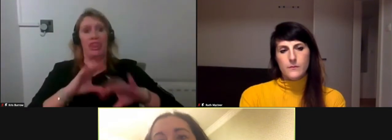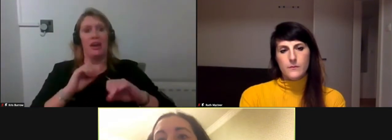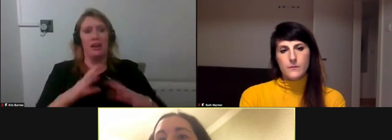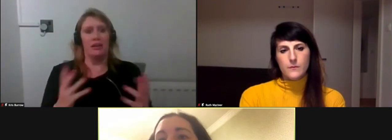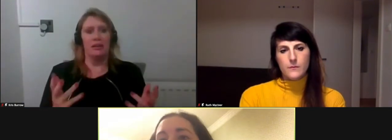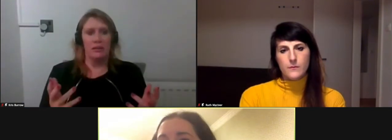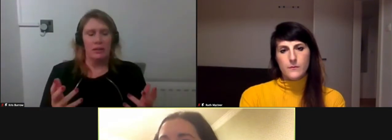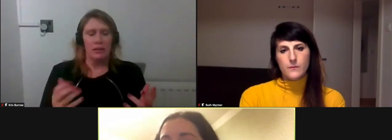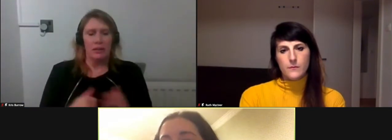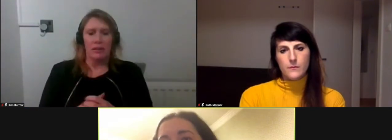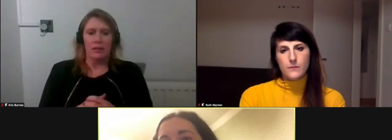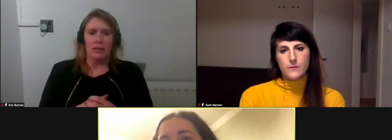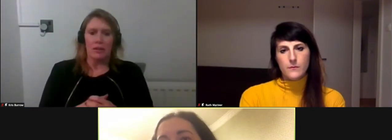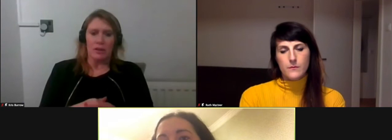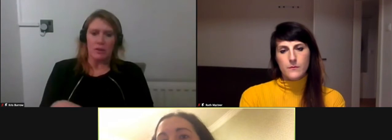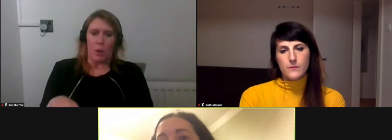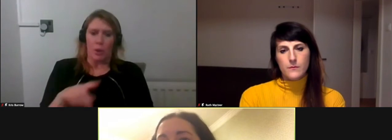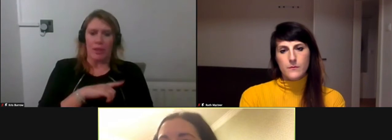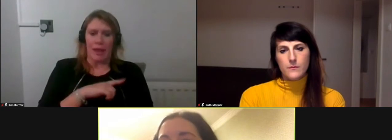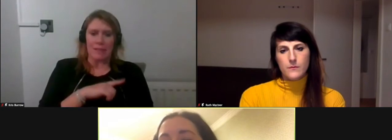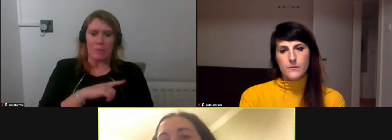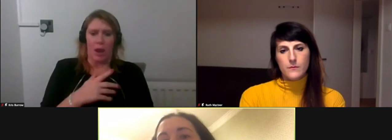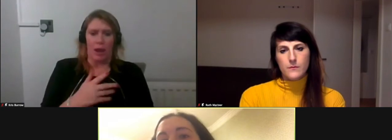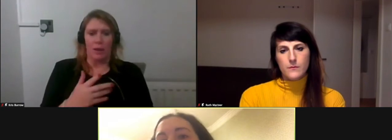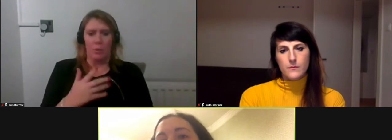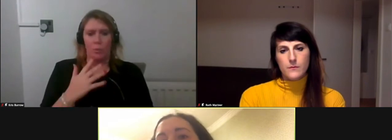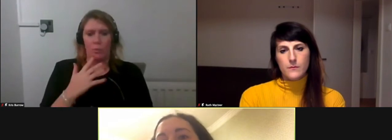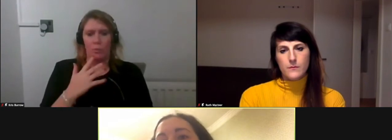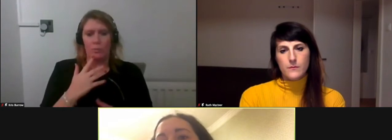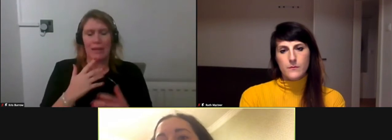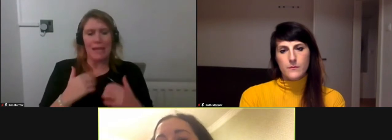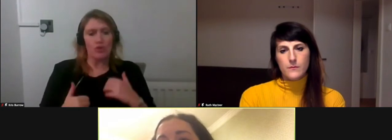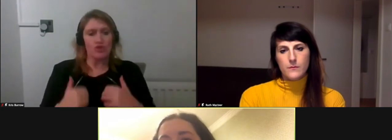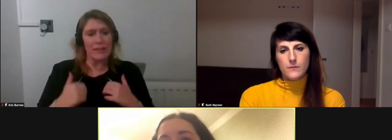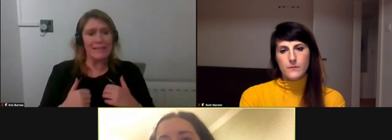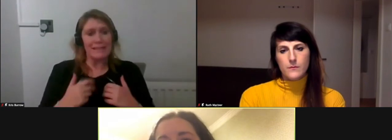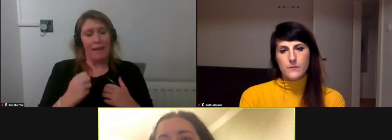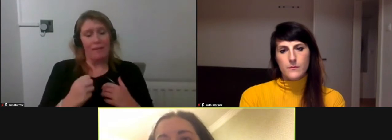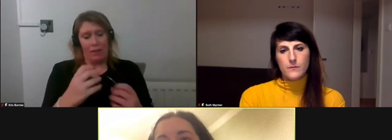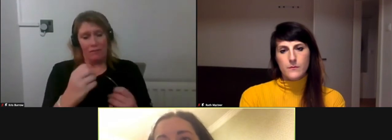on what they get from the piece, if they can really put themselves in the world